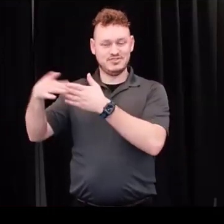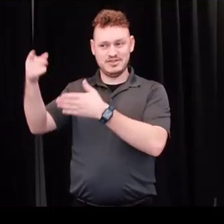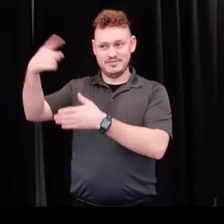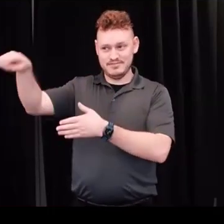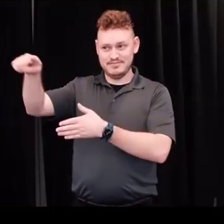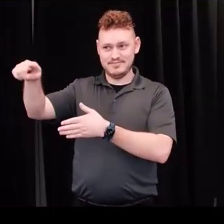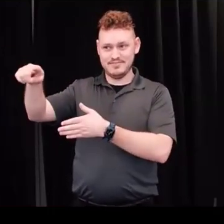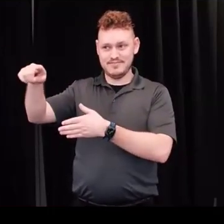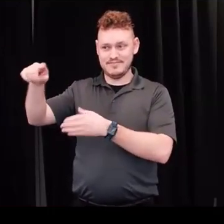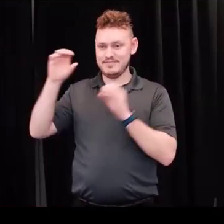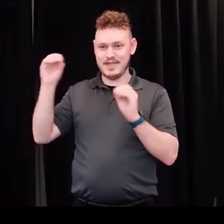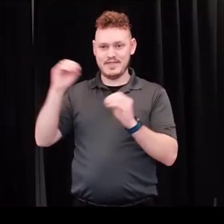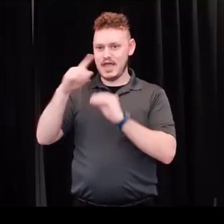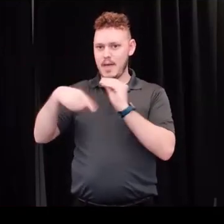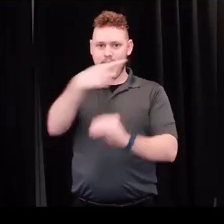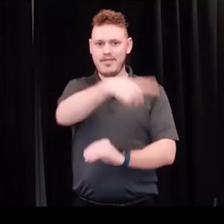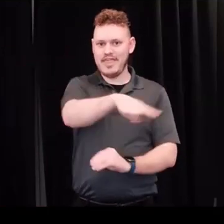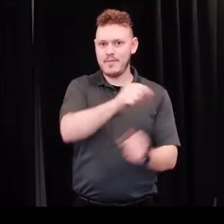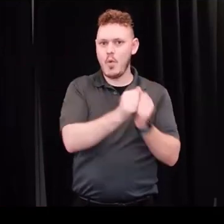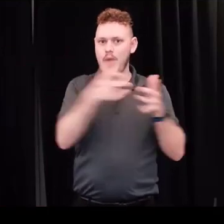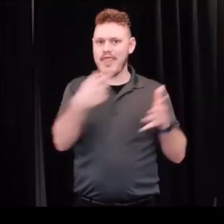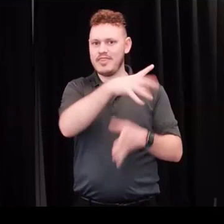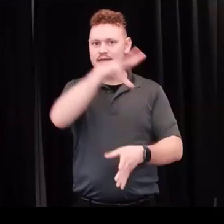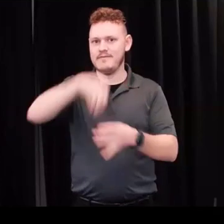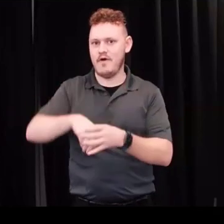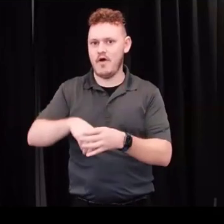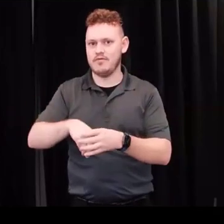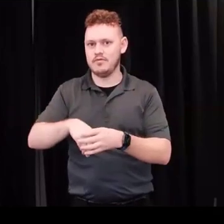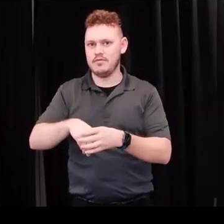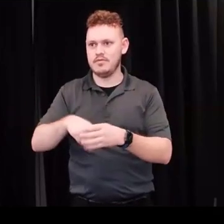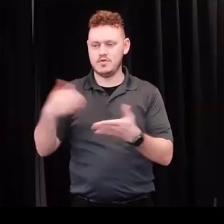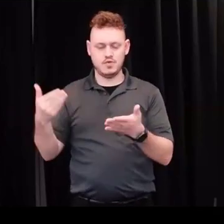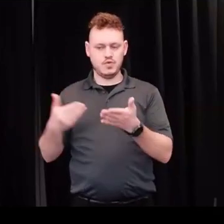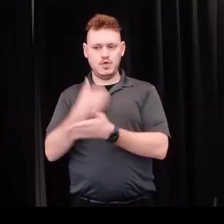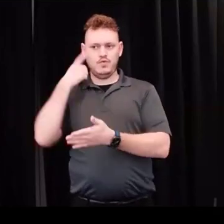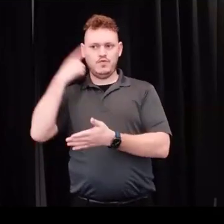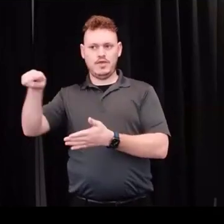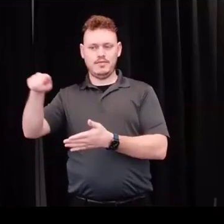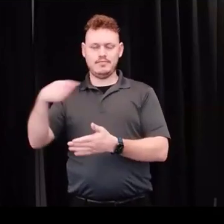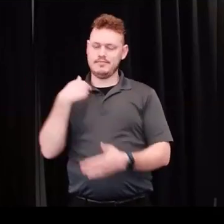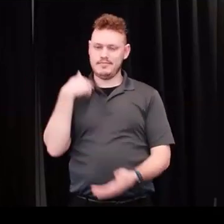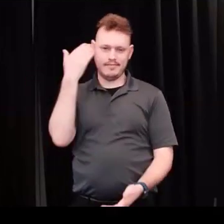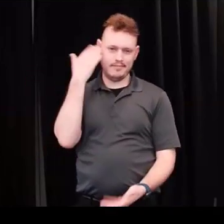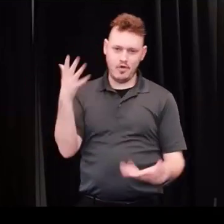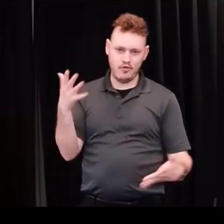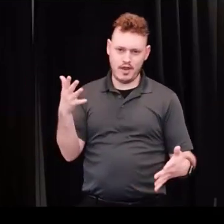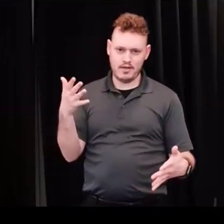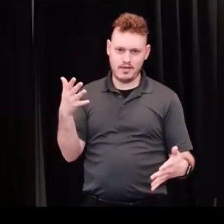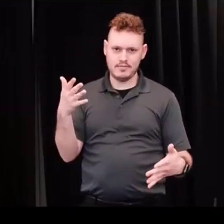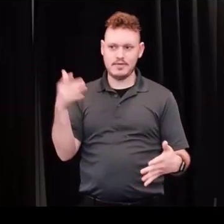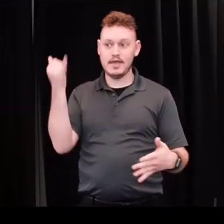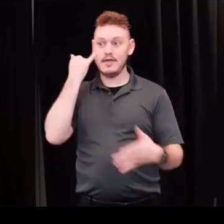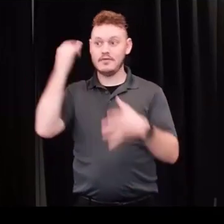them without them" that was new for them, it was not new to me. So we have a stakeholder panel.